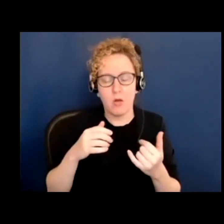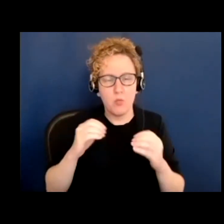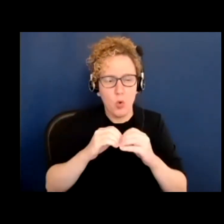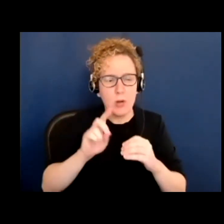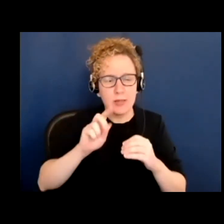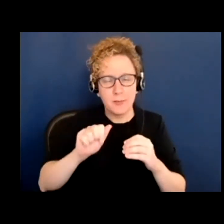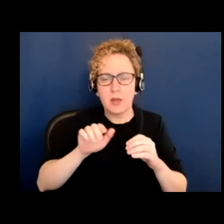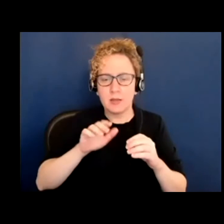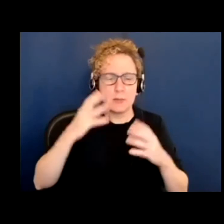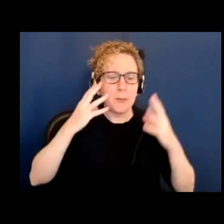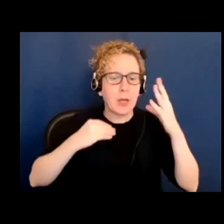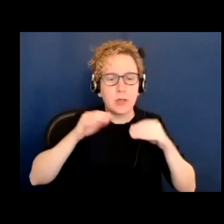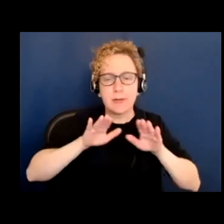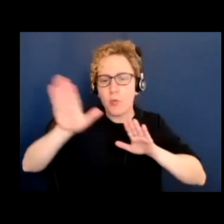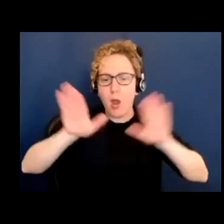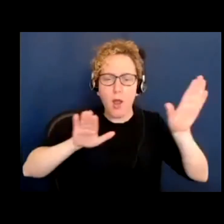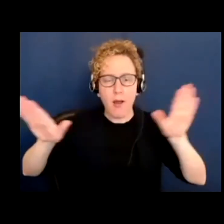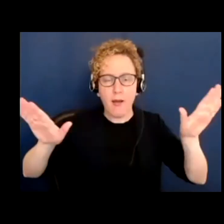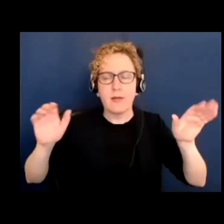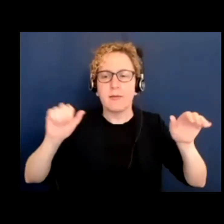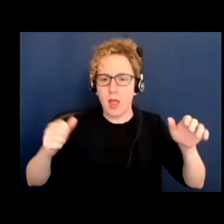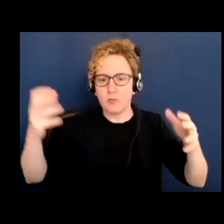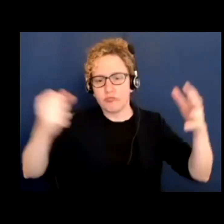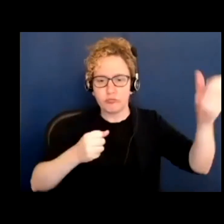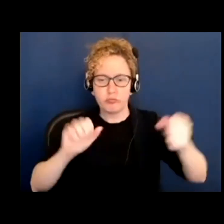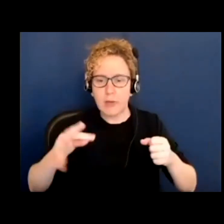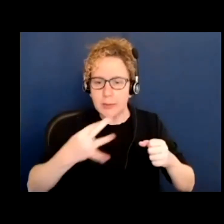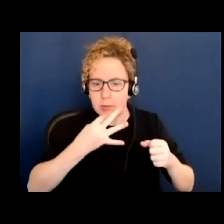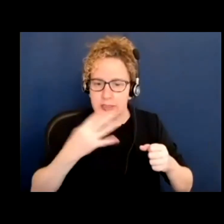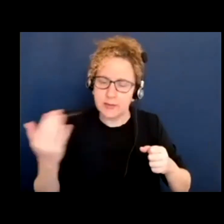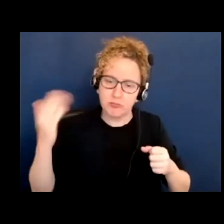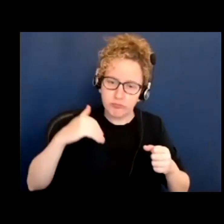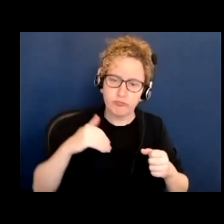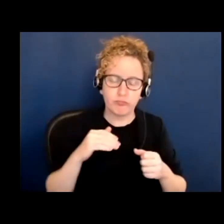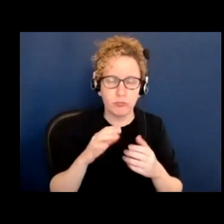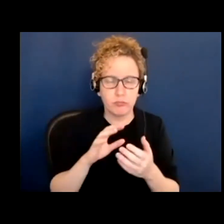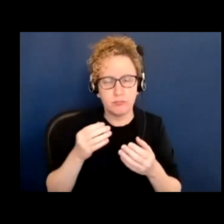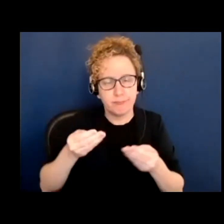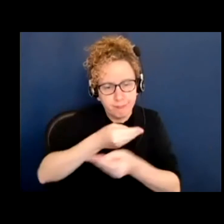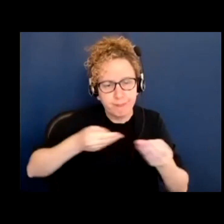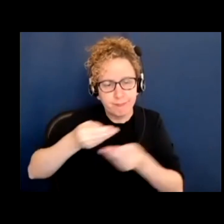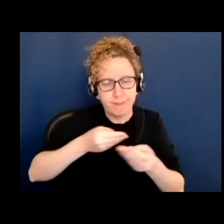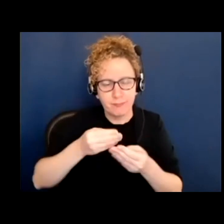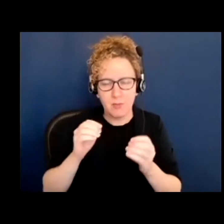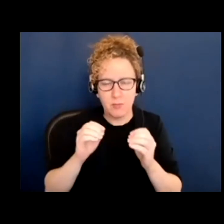from across the world. We connected with the Joining Hands community from last summer and met with them to learn